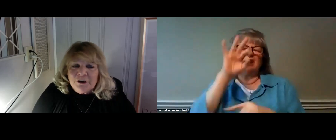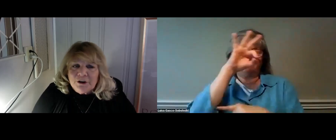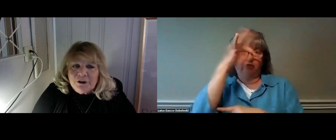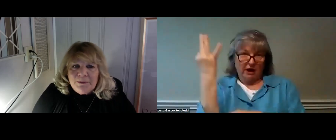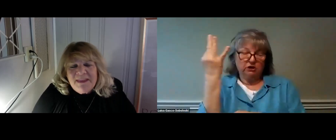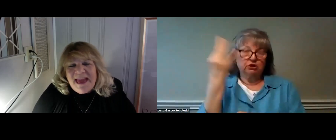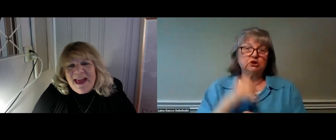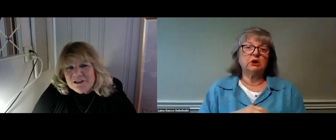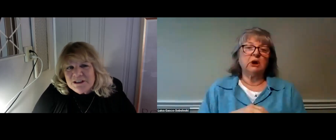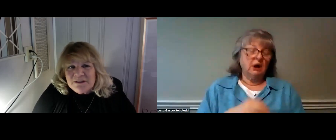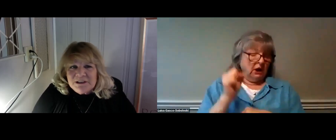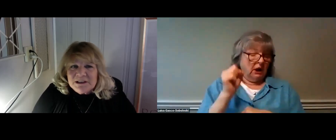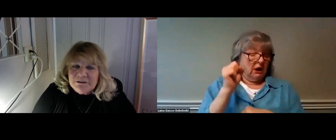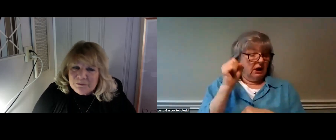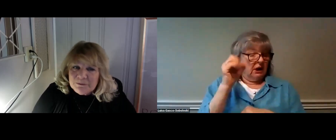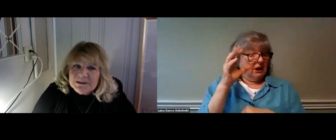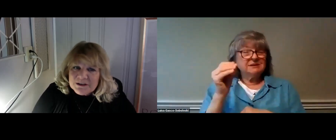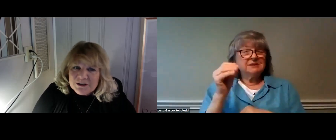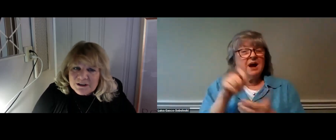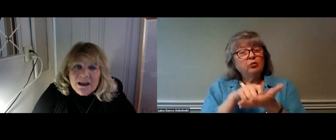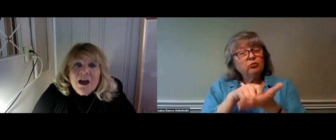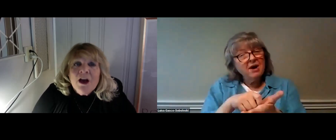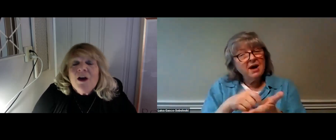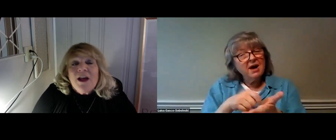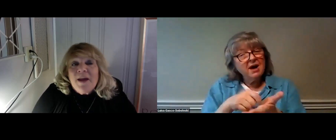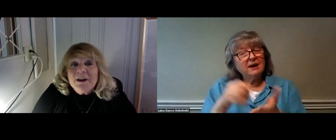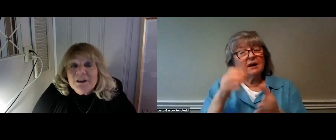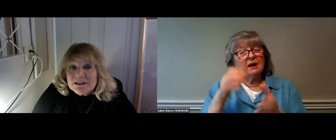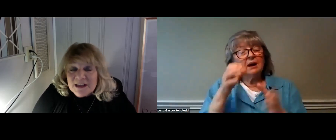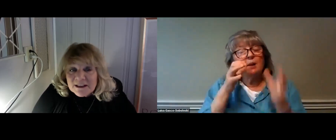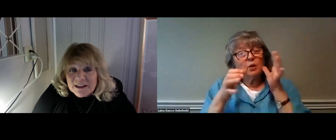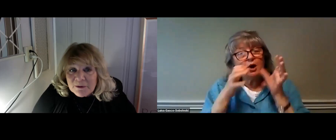and the adjectives in a different position. American Sign Language is